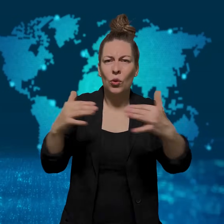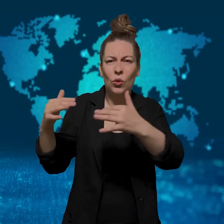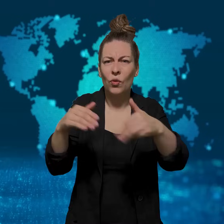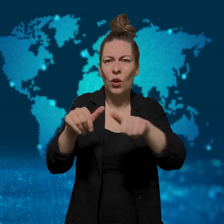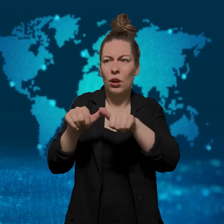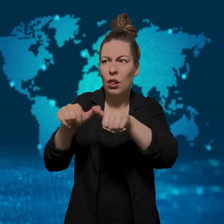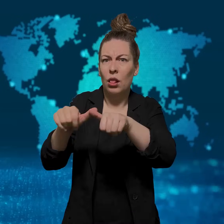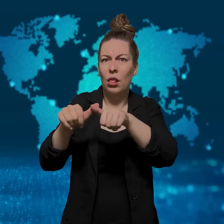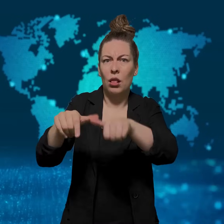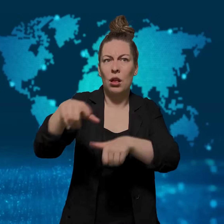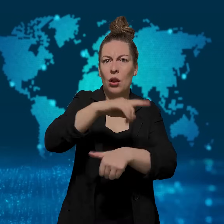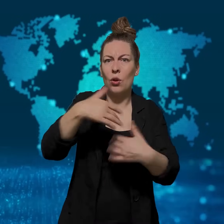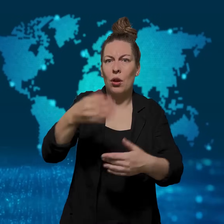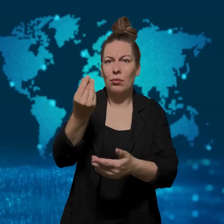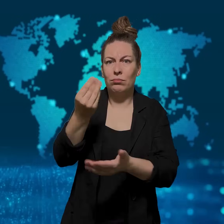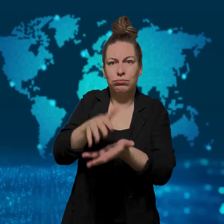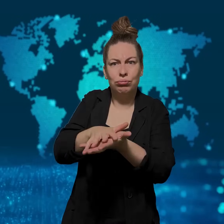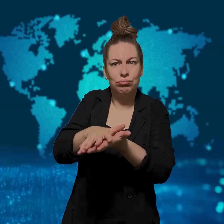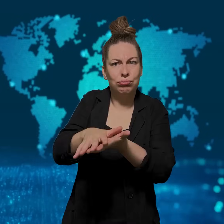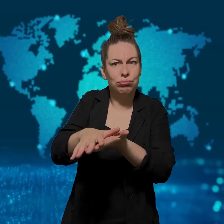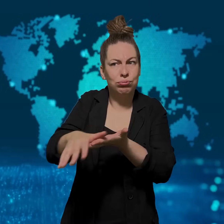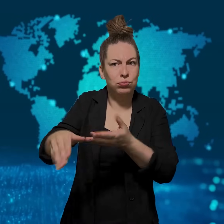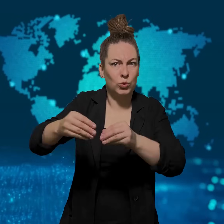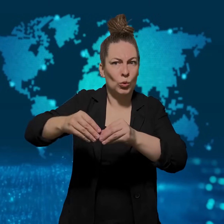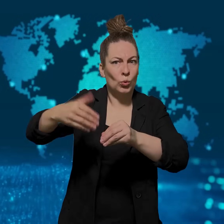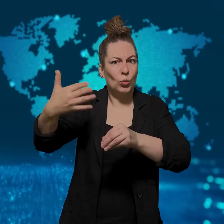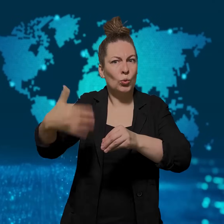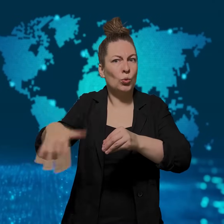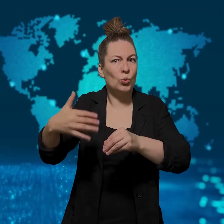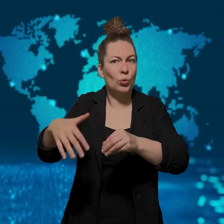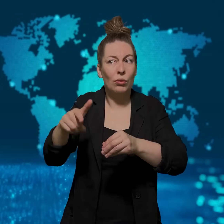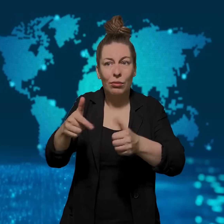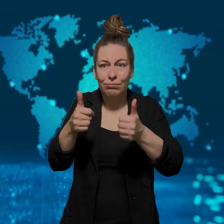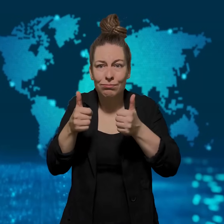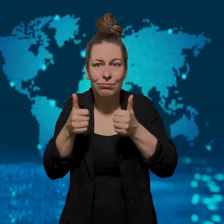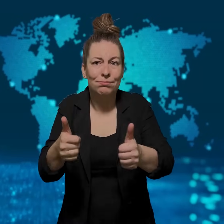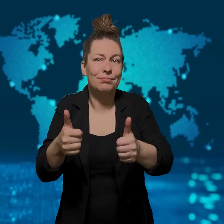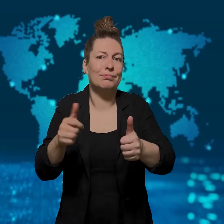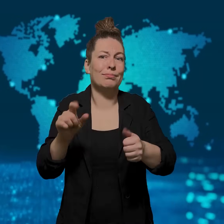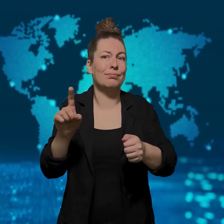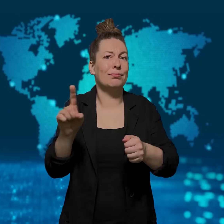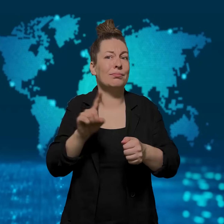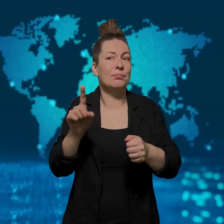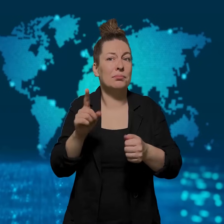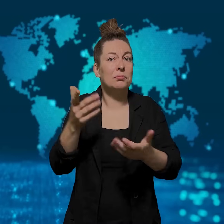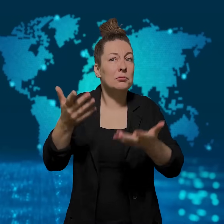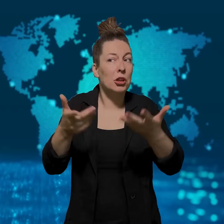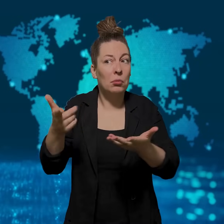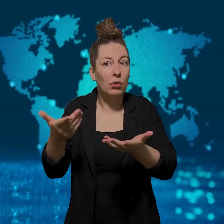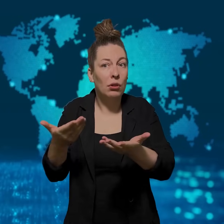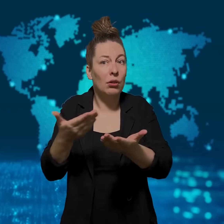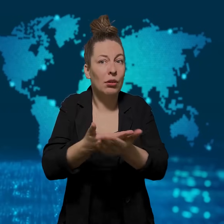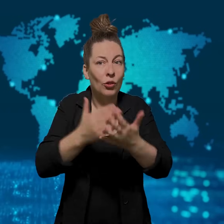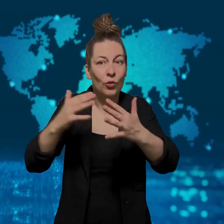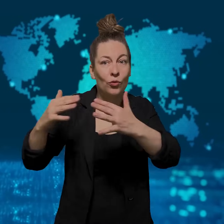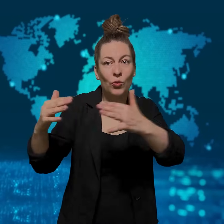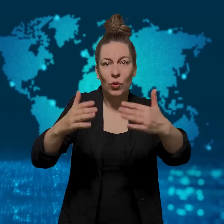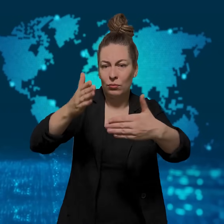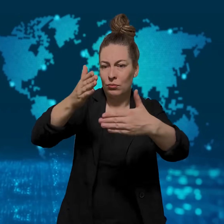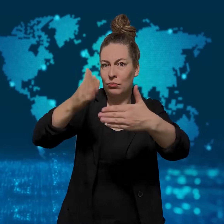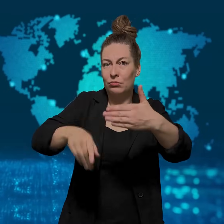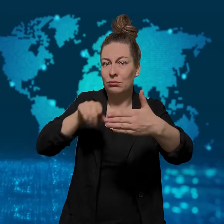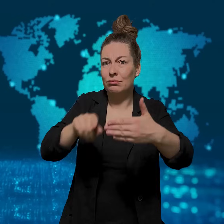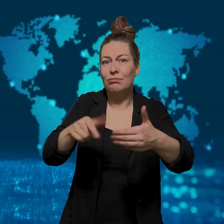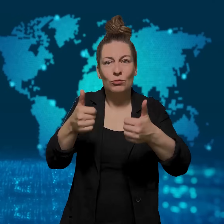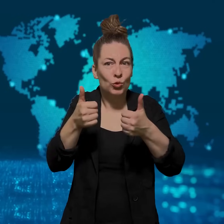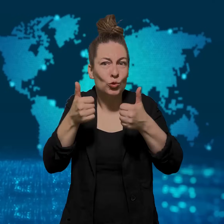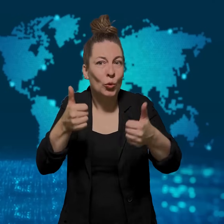suggested a deal is reachable.